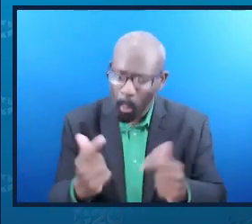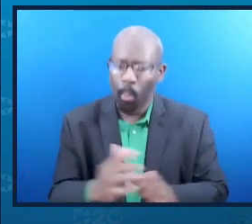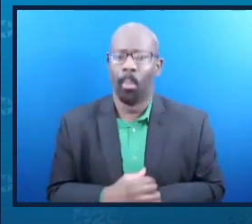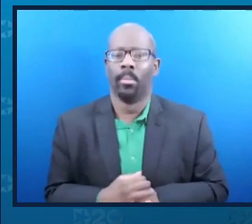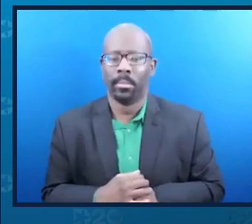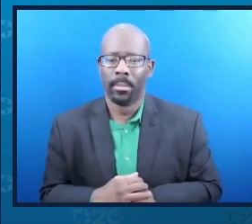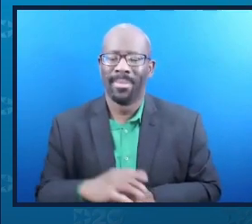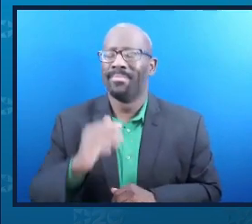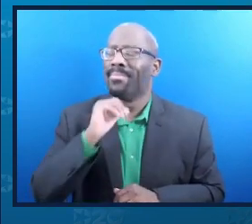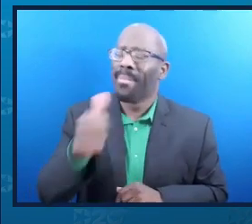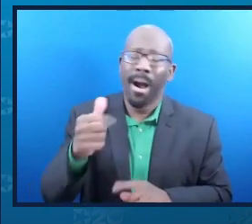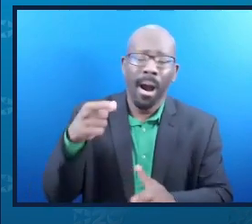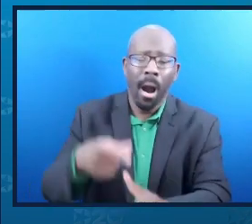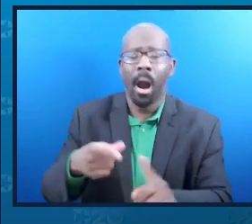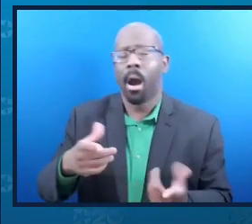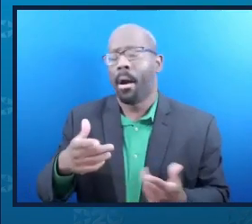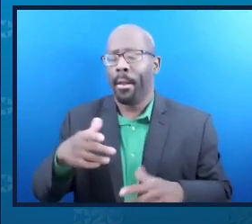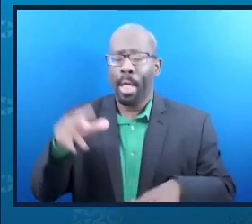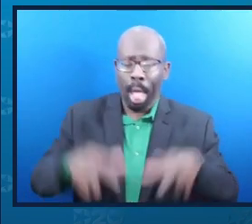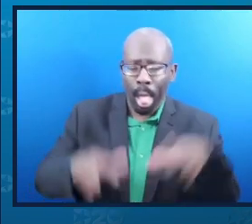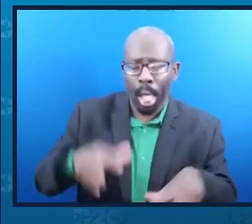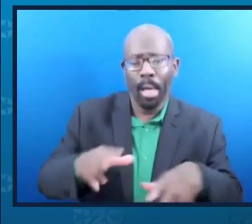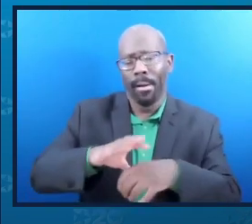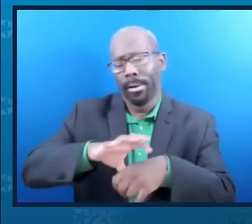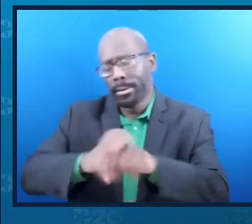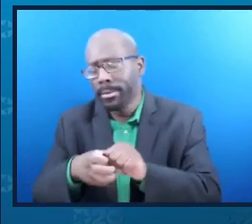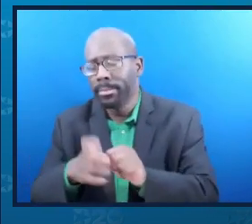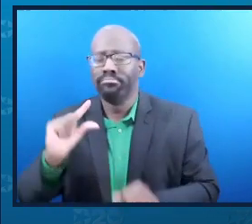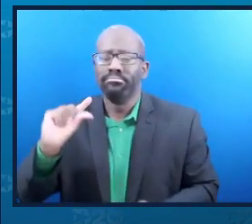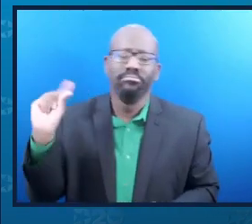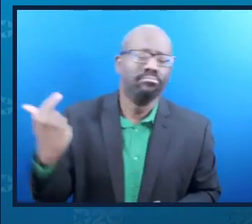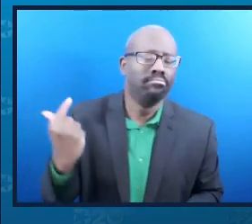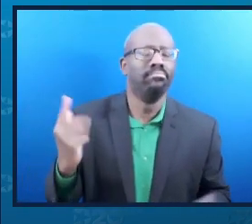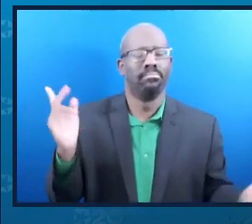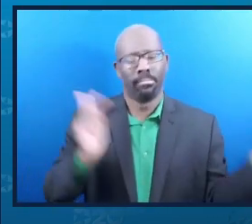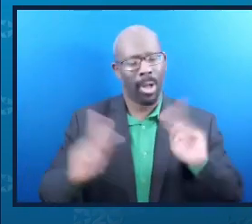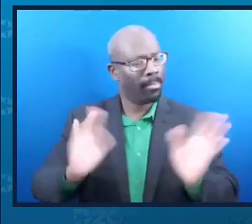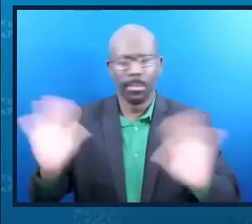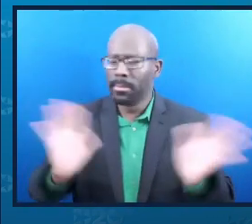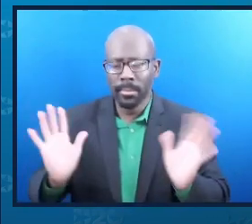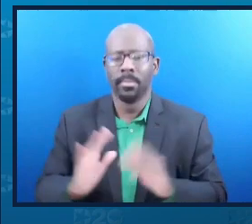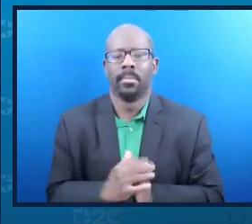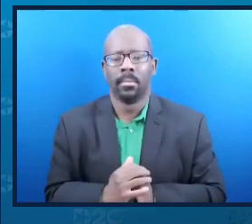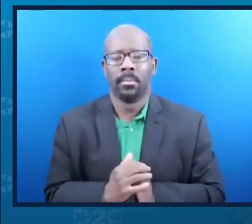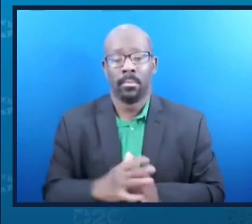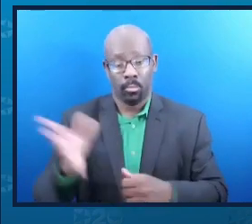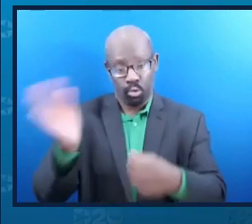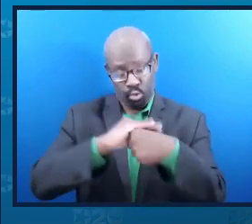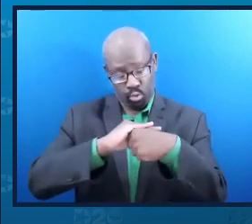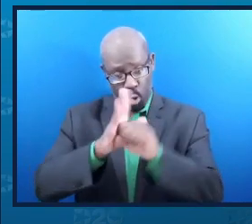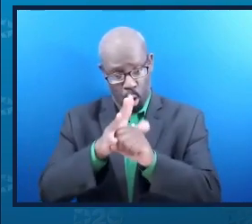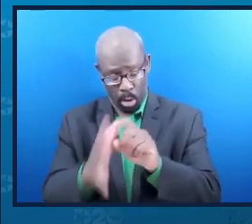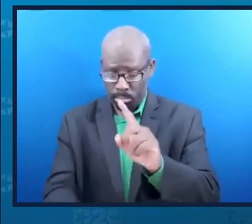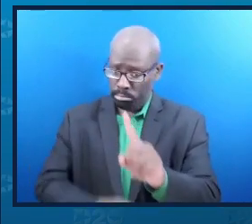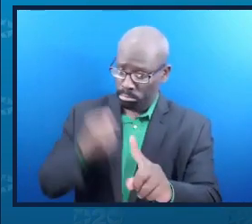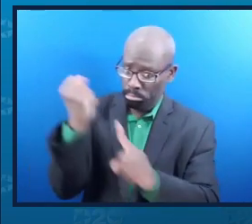HAVE ALWAYS BEEN A DANGER TO OUR COUNTRY. COVID-19 WAS HIS BIGGEST TEST.